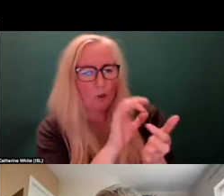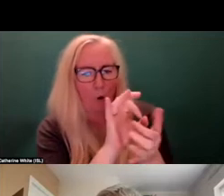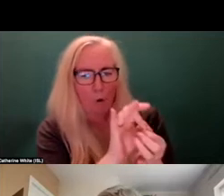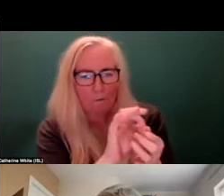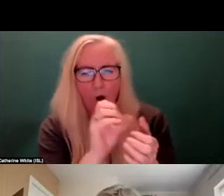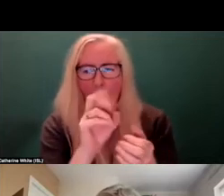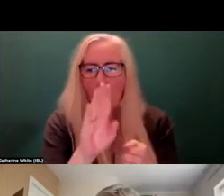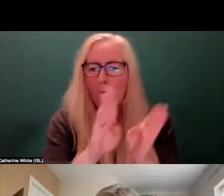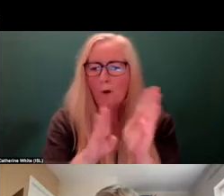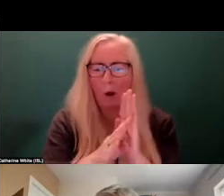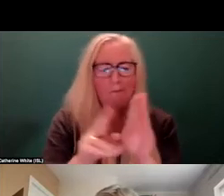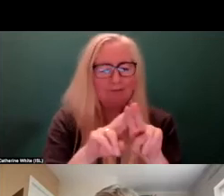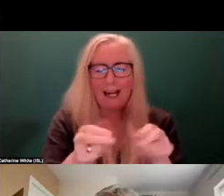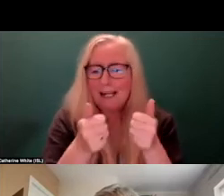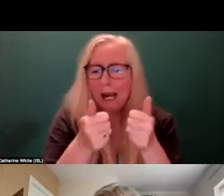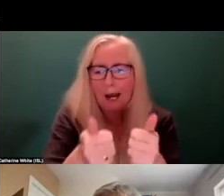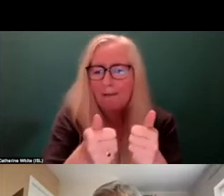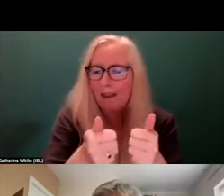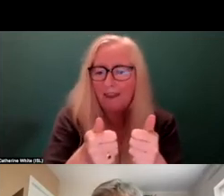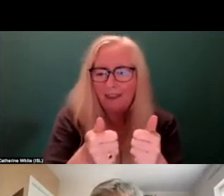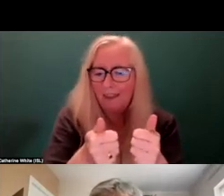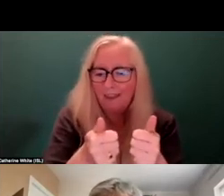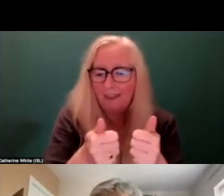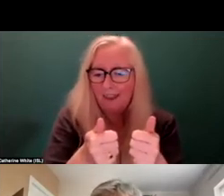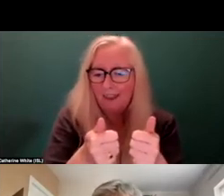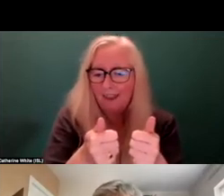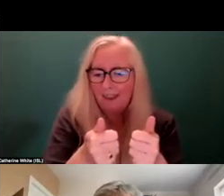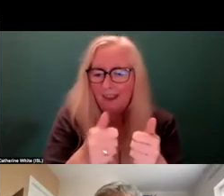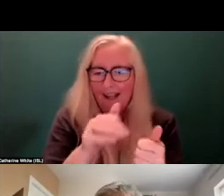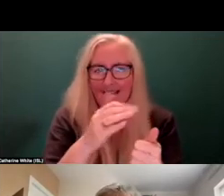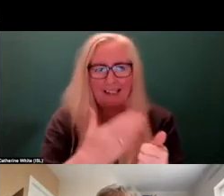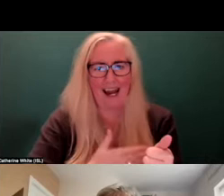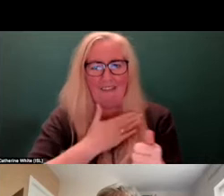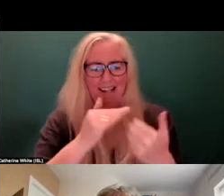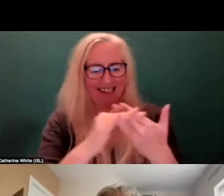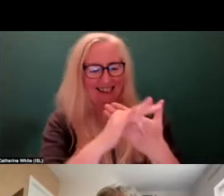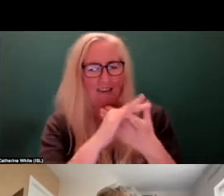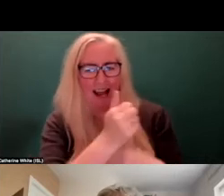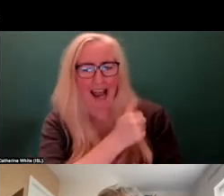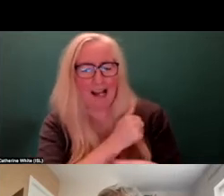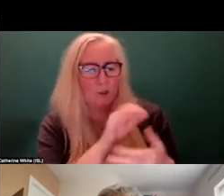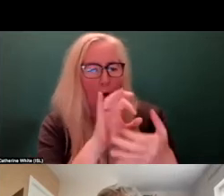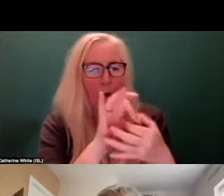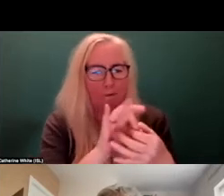or decline in functional status or inability to really, to be able to live safely at home.